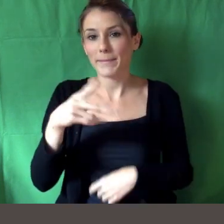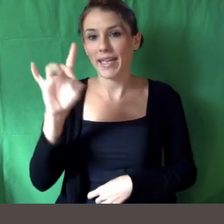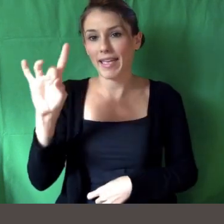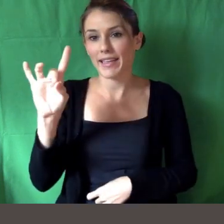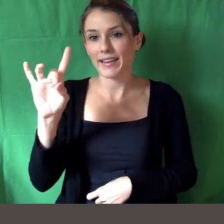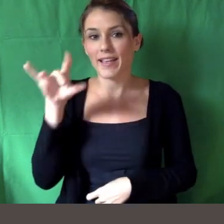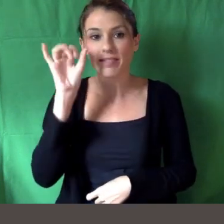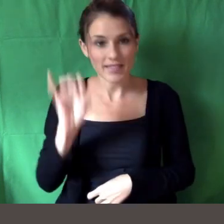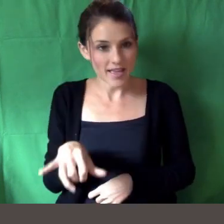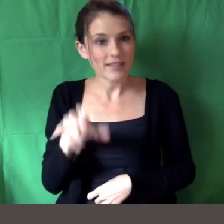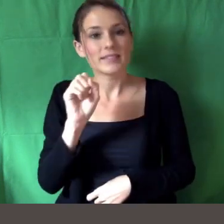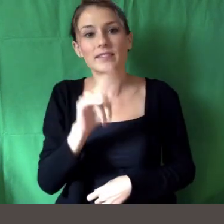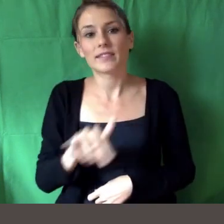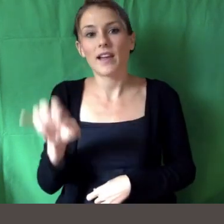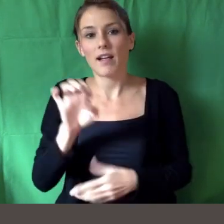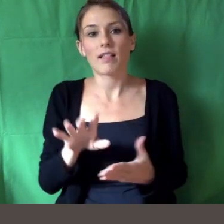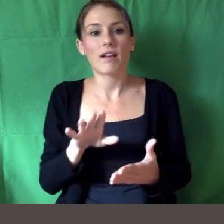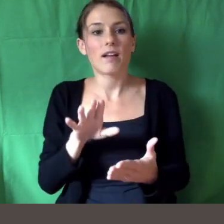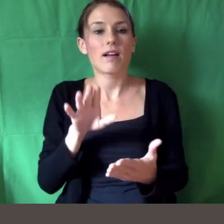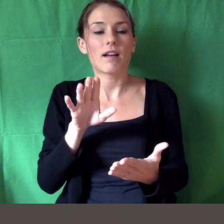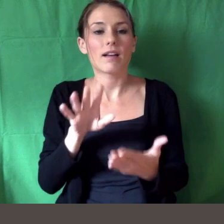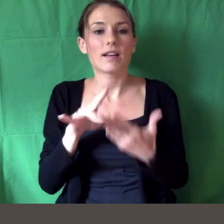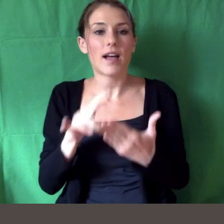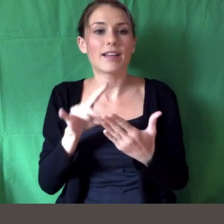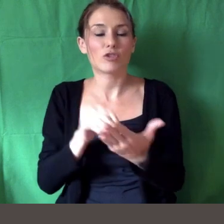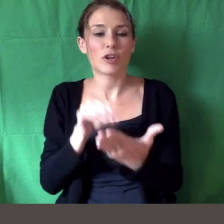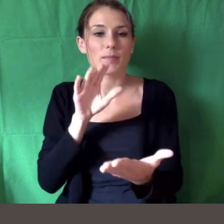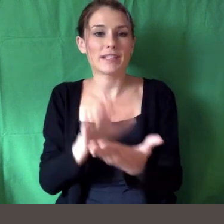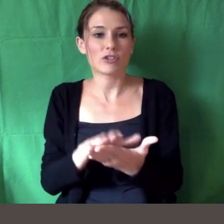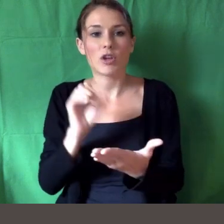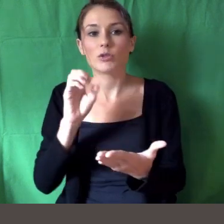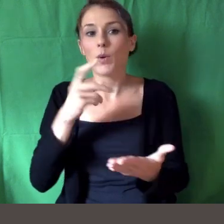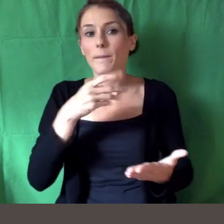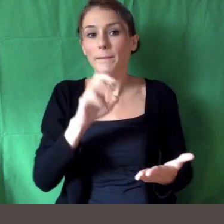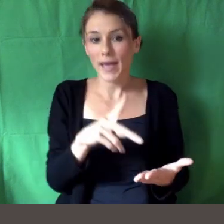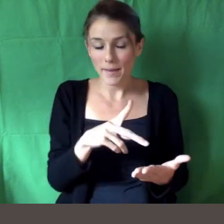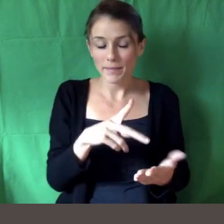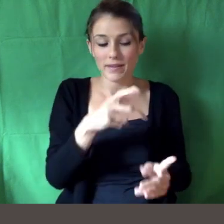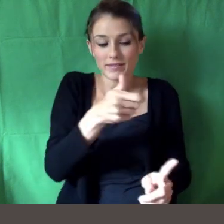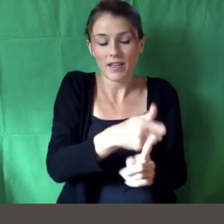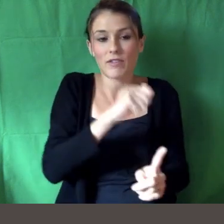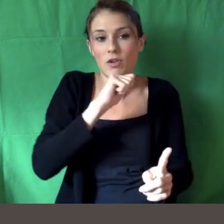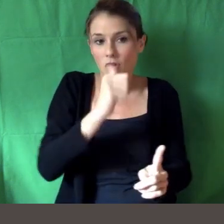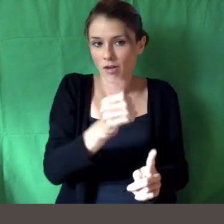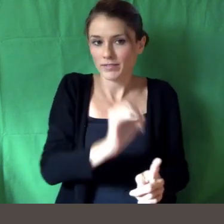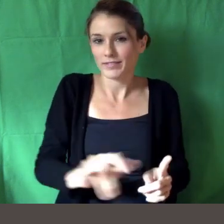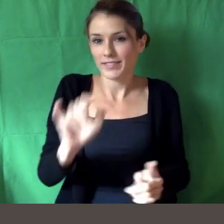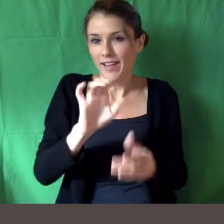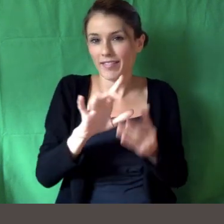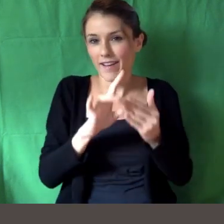which is the style guide documentation, so a PEP is not actually style guide documentation,